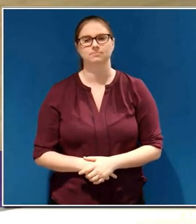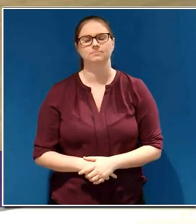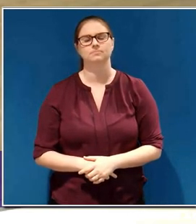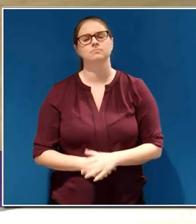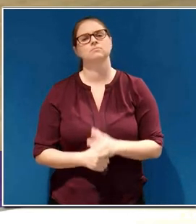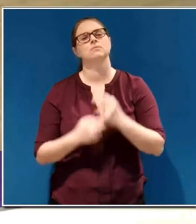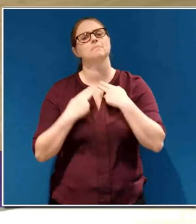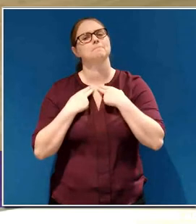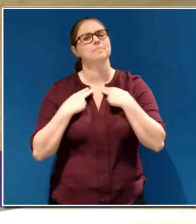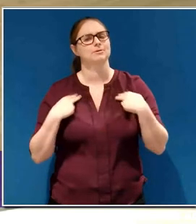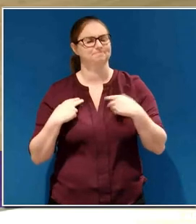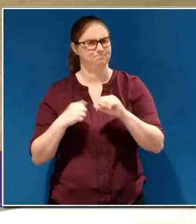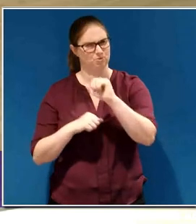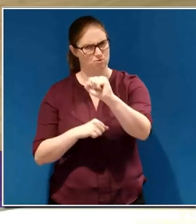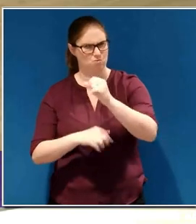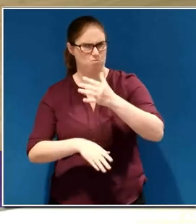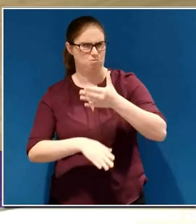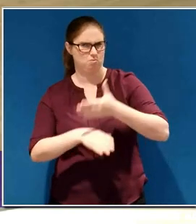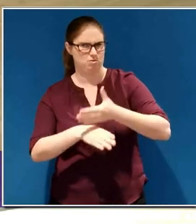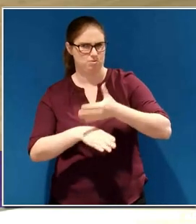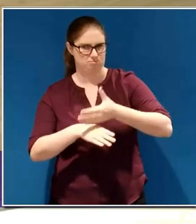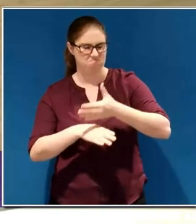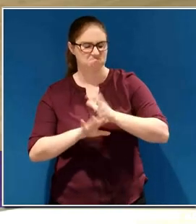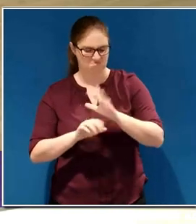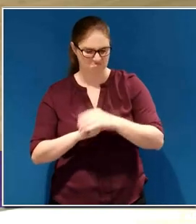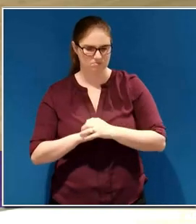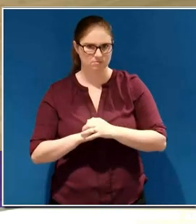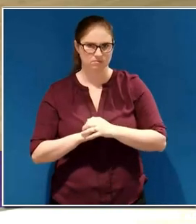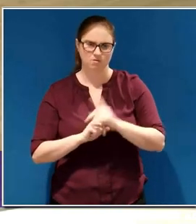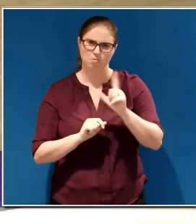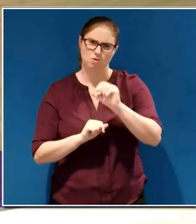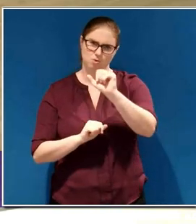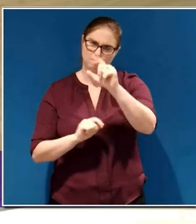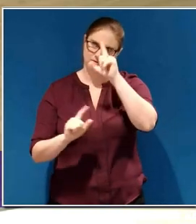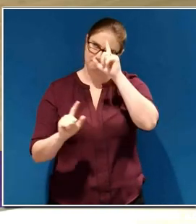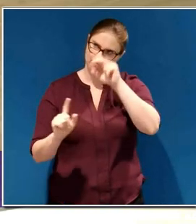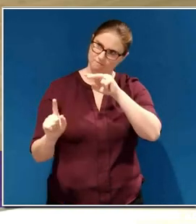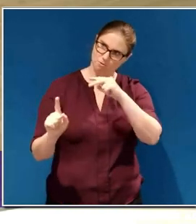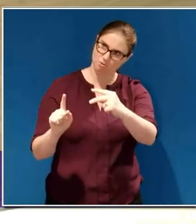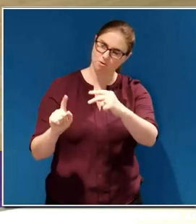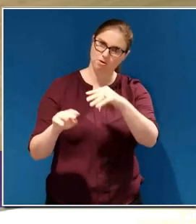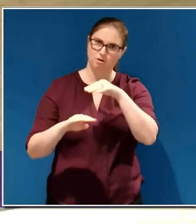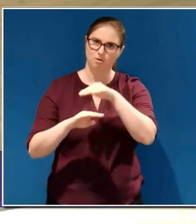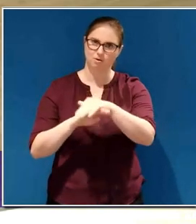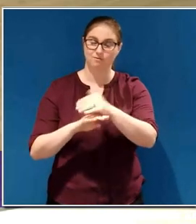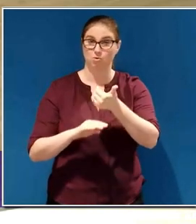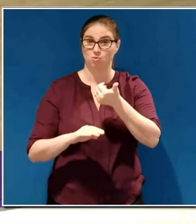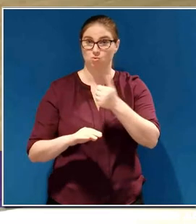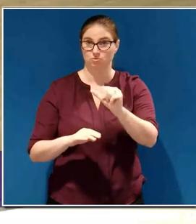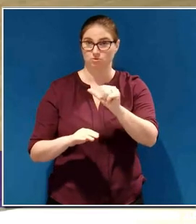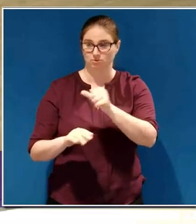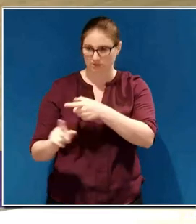the consequences of using such discipline in the early years of schooling?